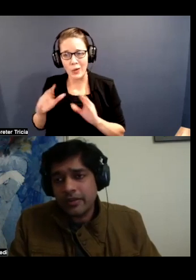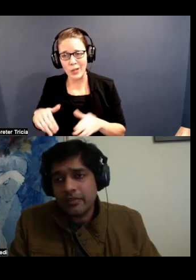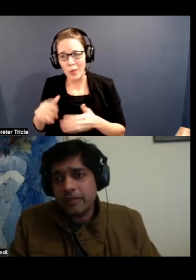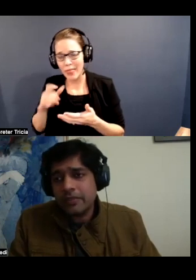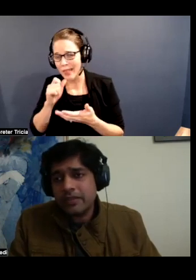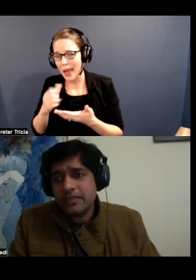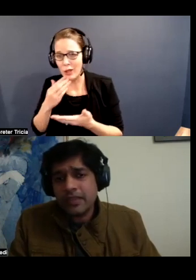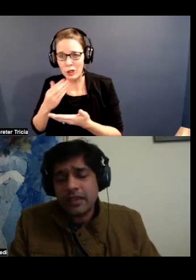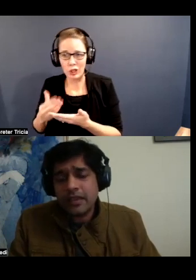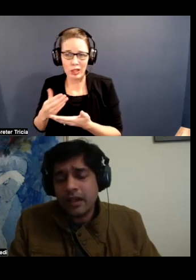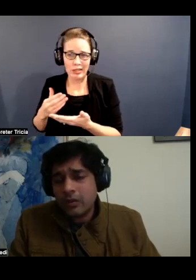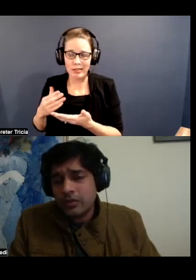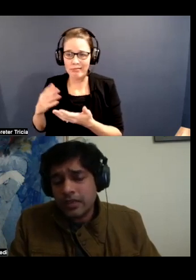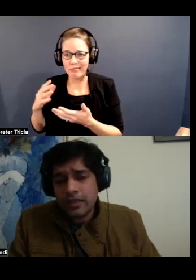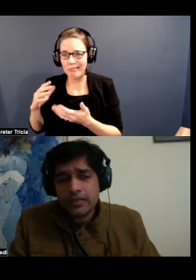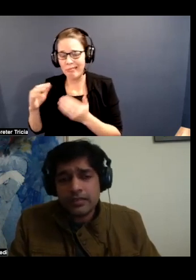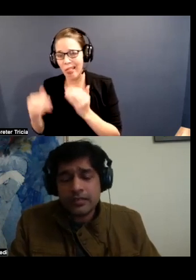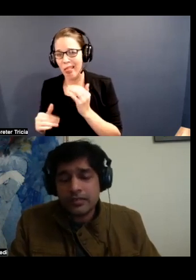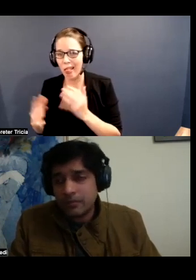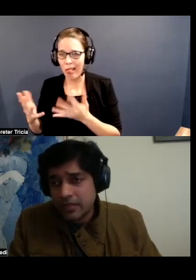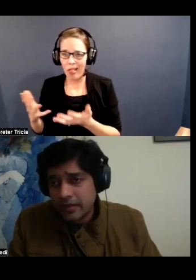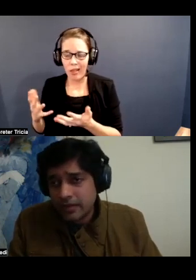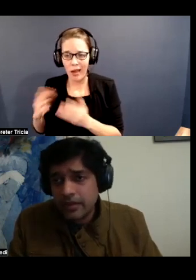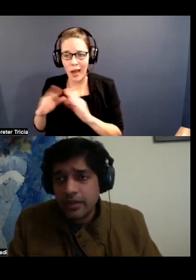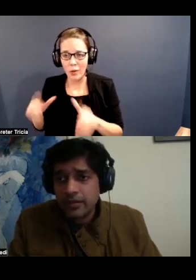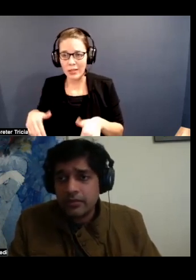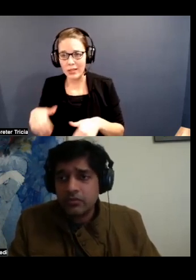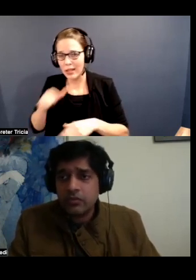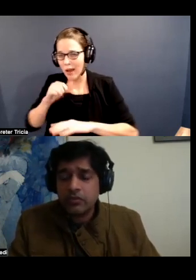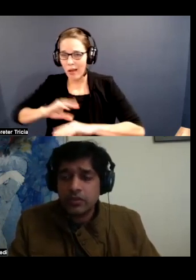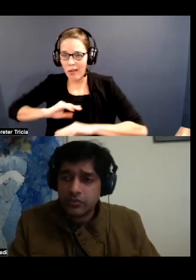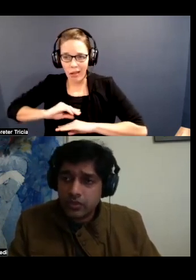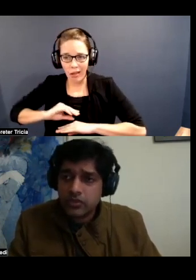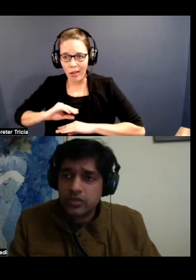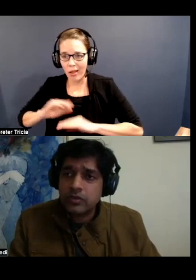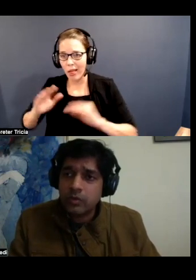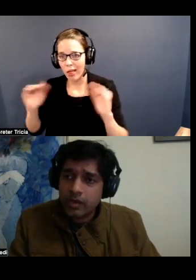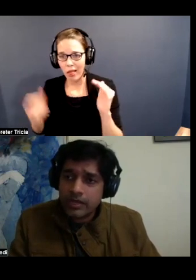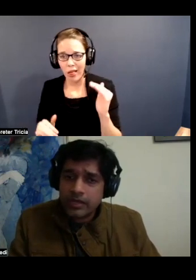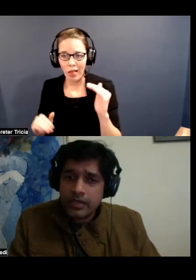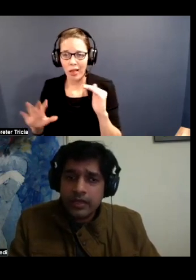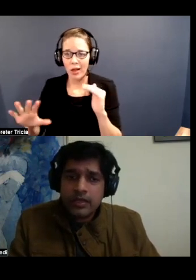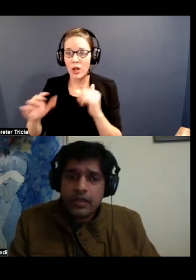That means the housing is substandard in terms of construction and quality and